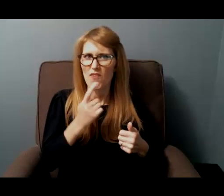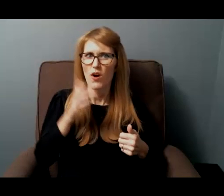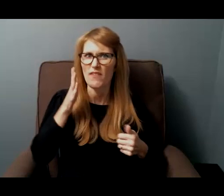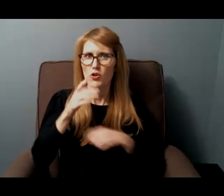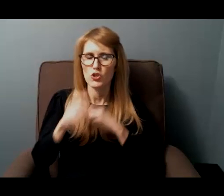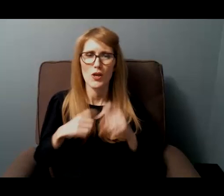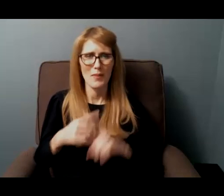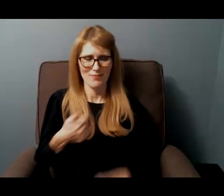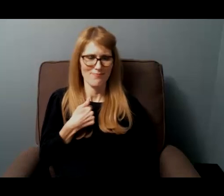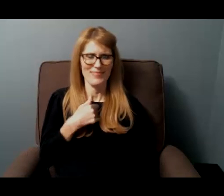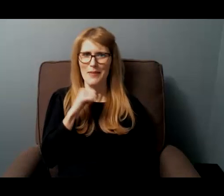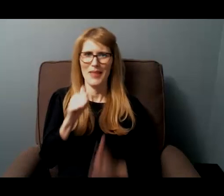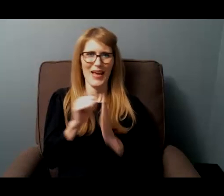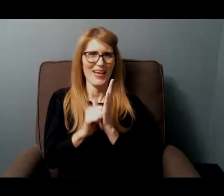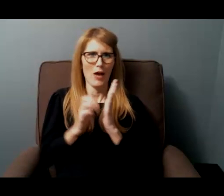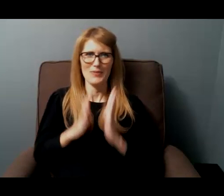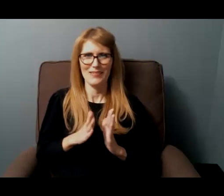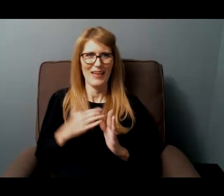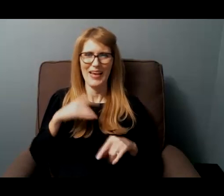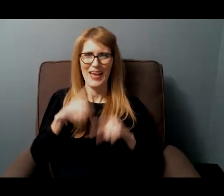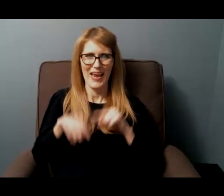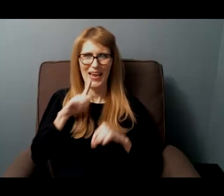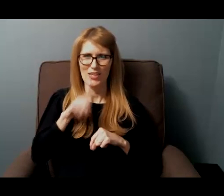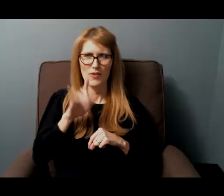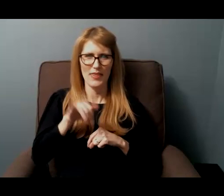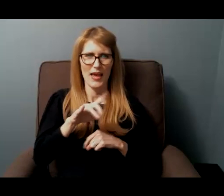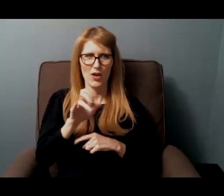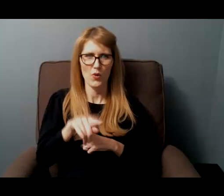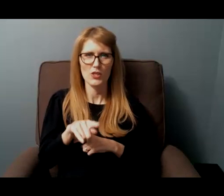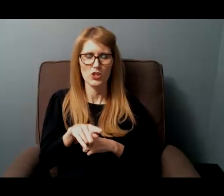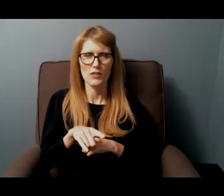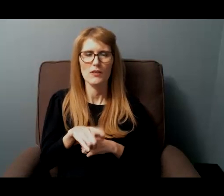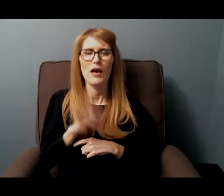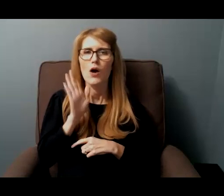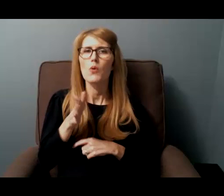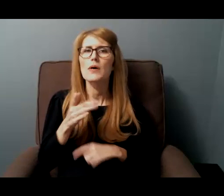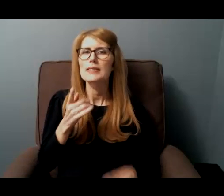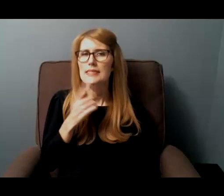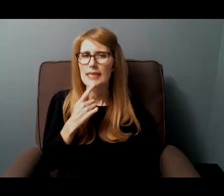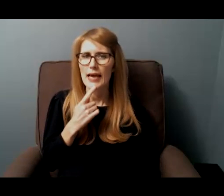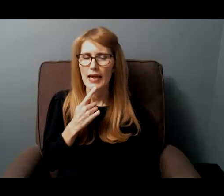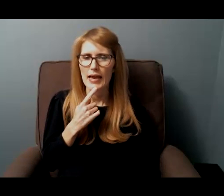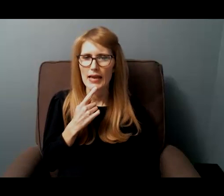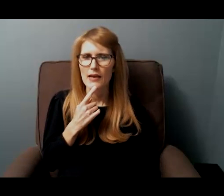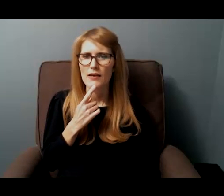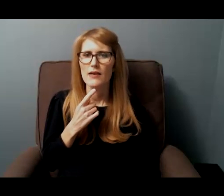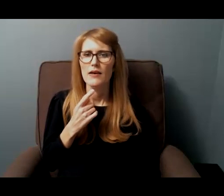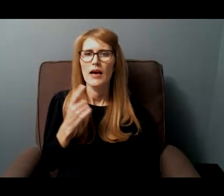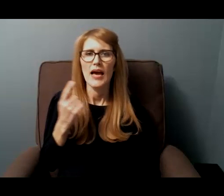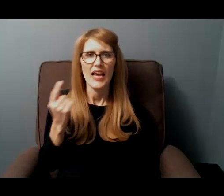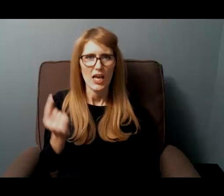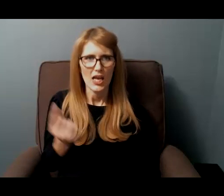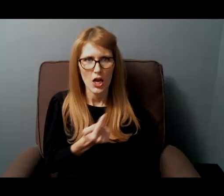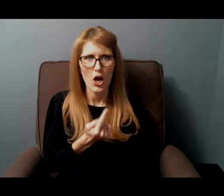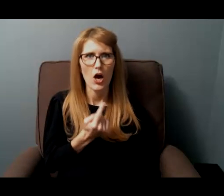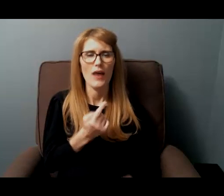I can't answer that question. I would just say the default, it always comes back to how the IRS would